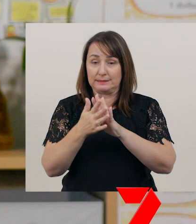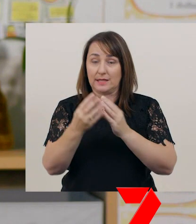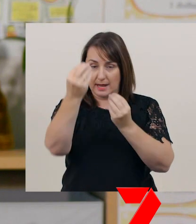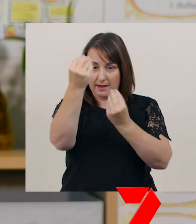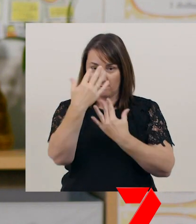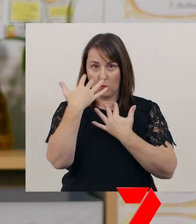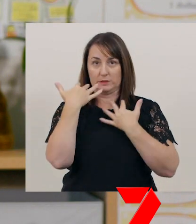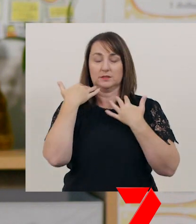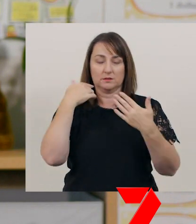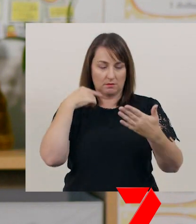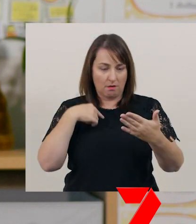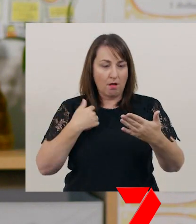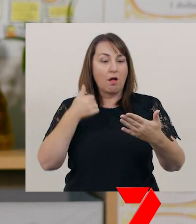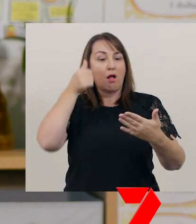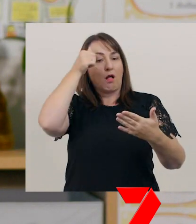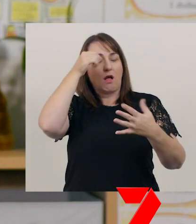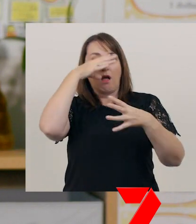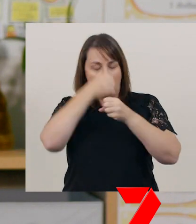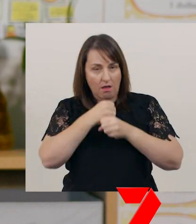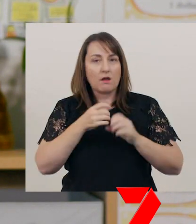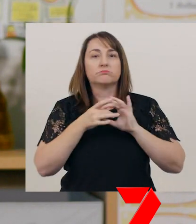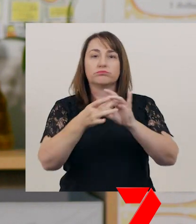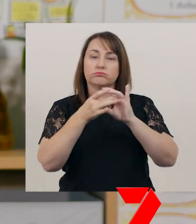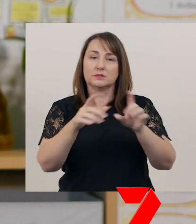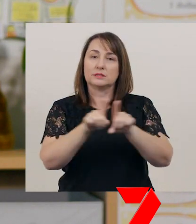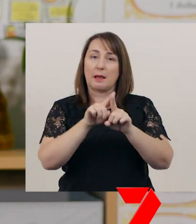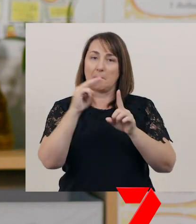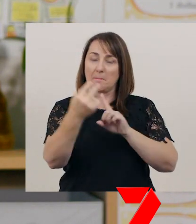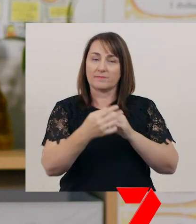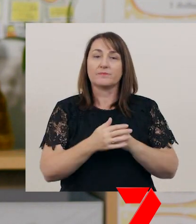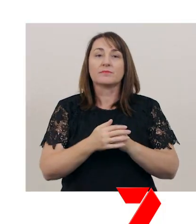Repetition is another technique authors use to influence their audience.